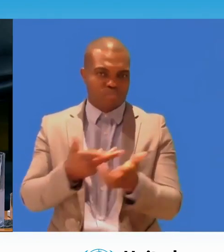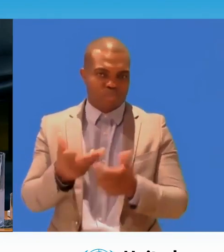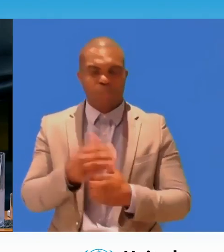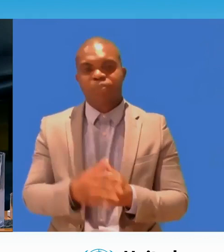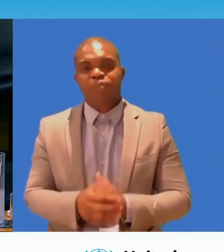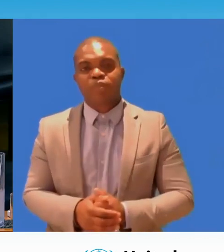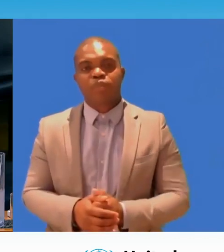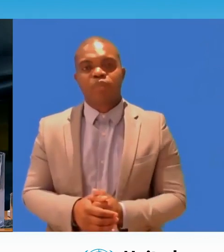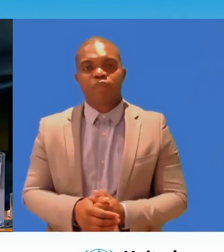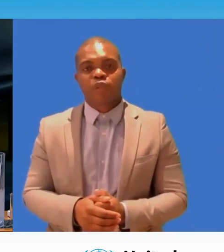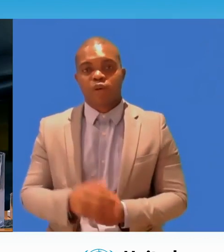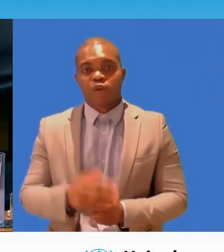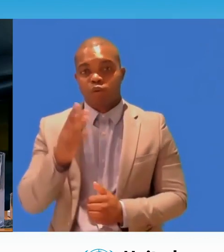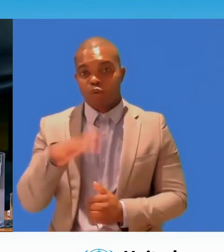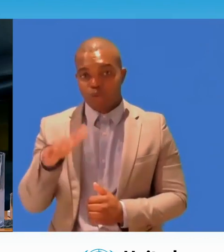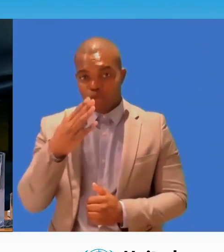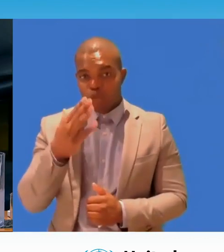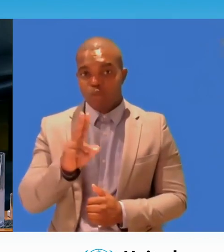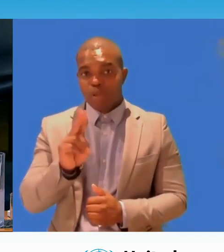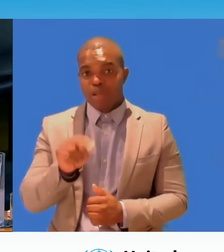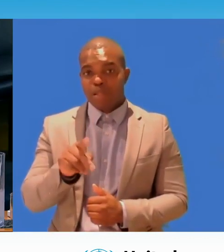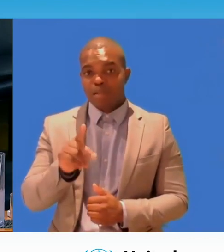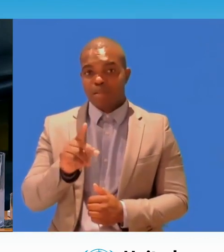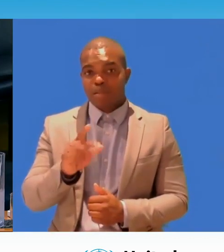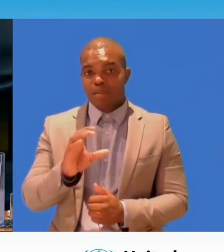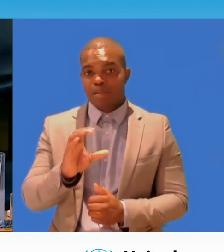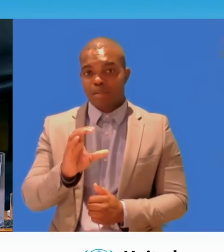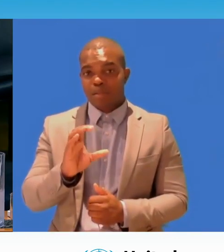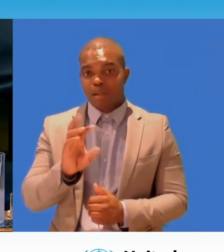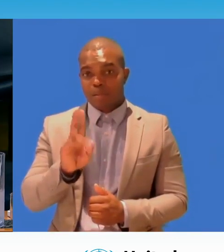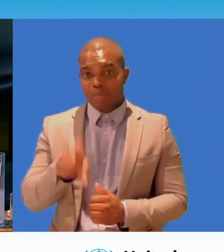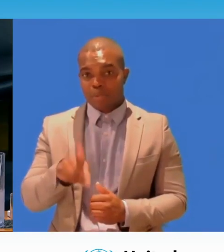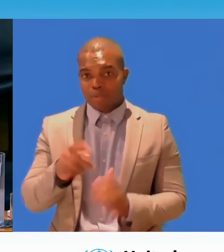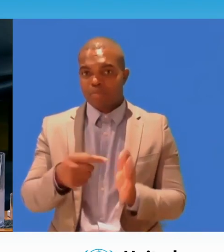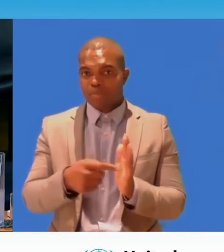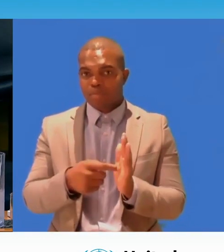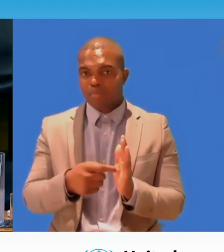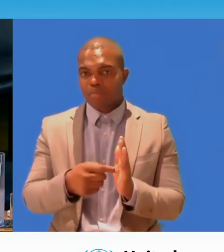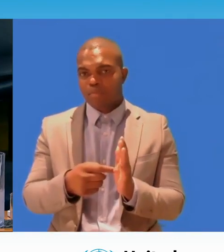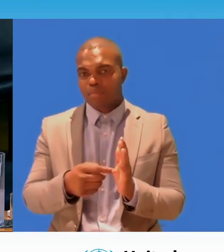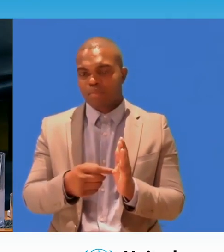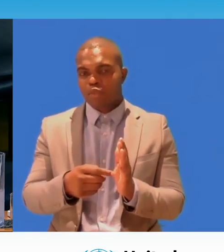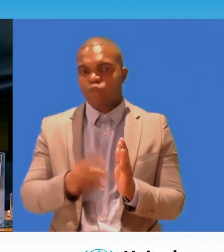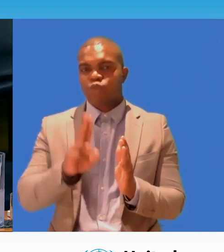to implement their commitments around their agreement to the principles of the convention